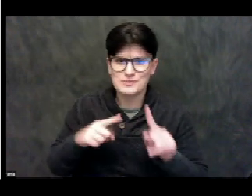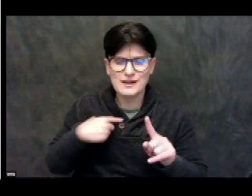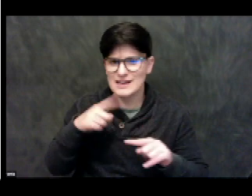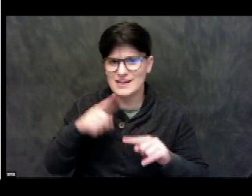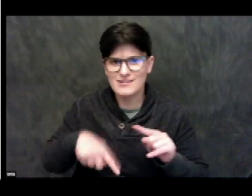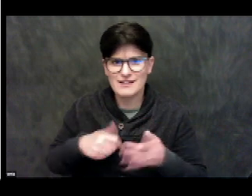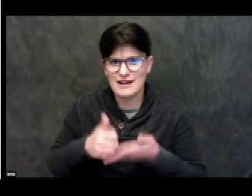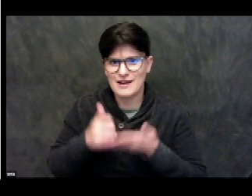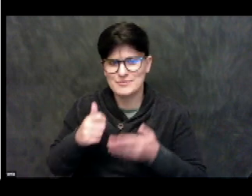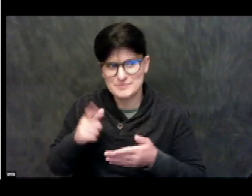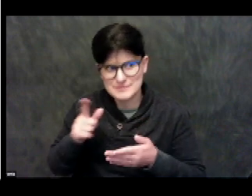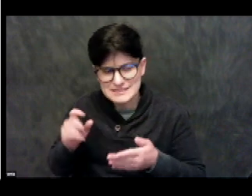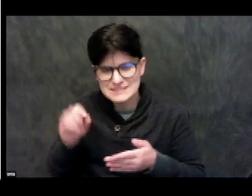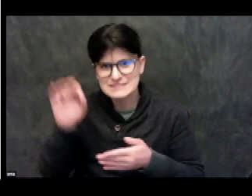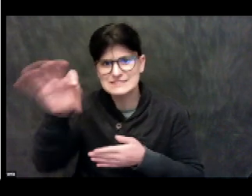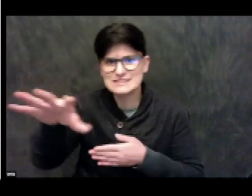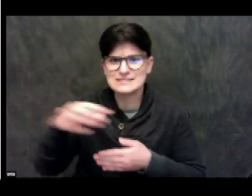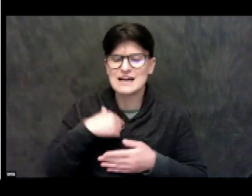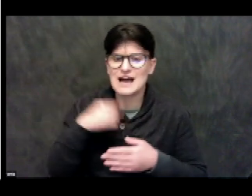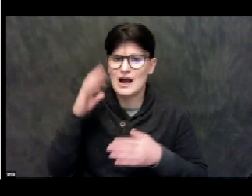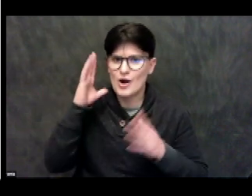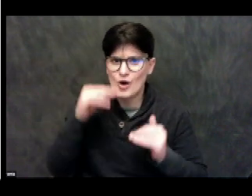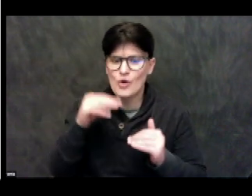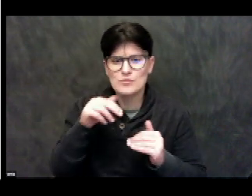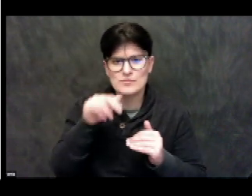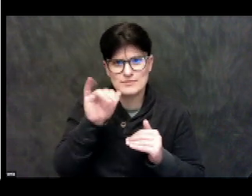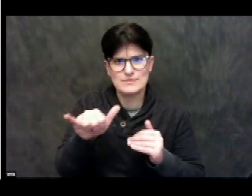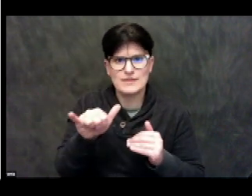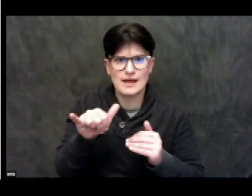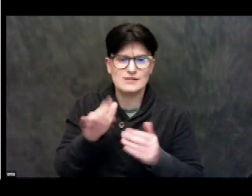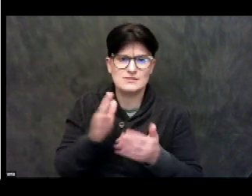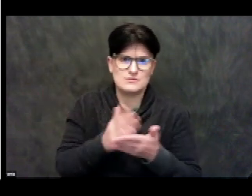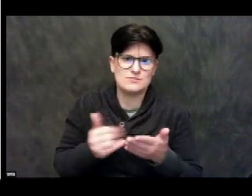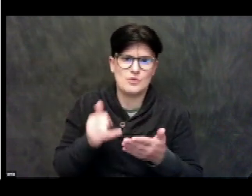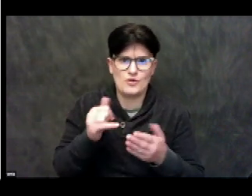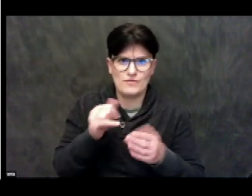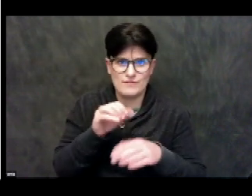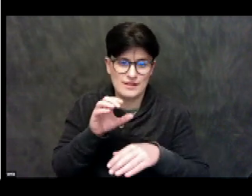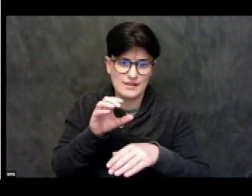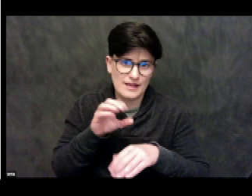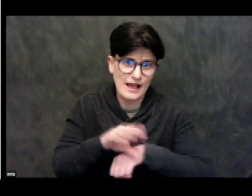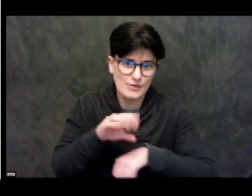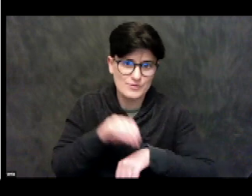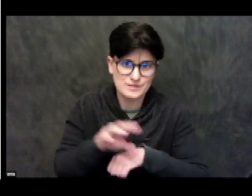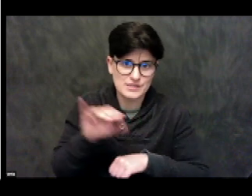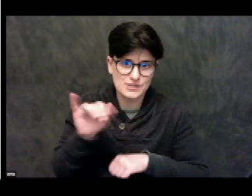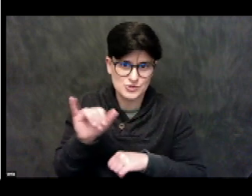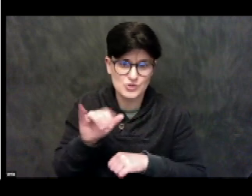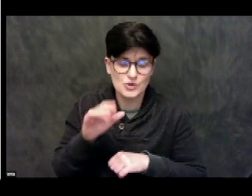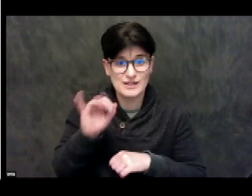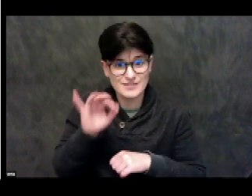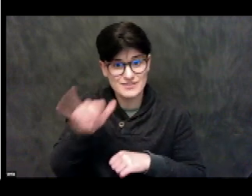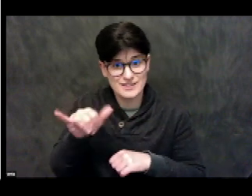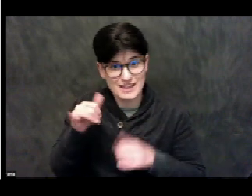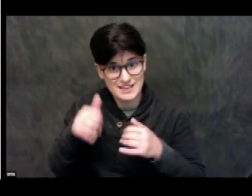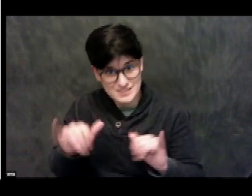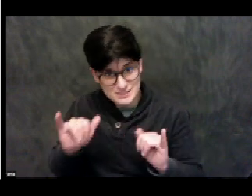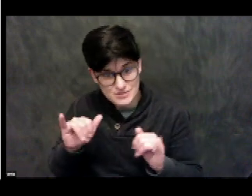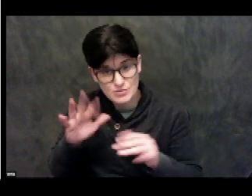I just hope that that is a piece of this counseling as well. If that is still the discussion in the decision that I think you are absolutely